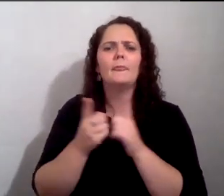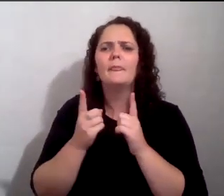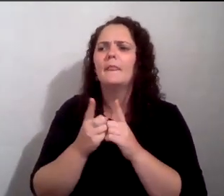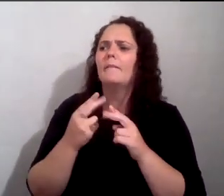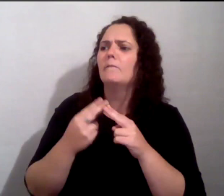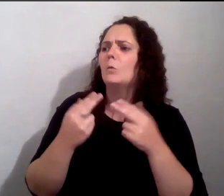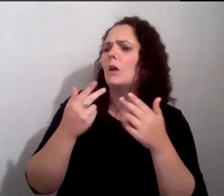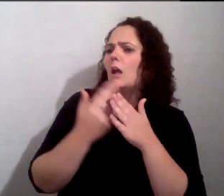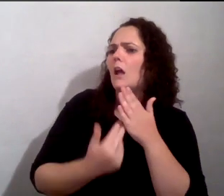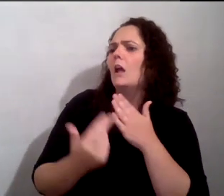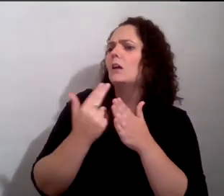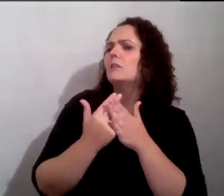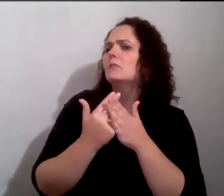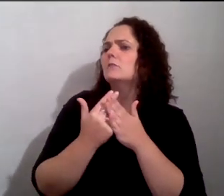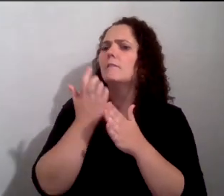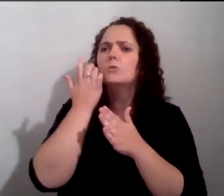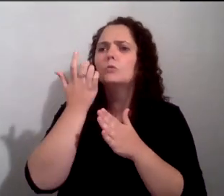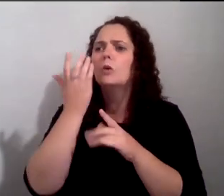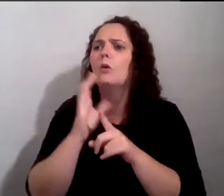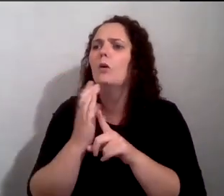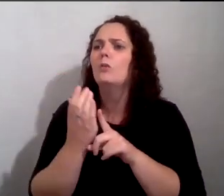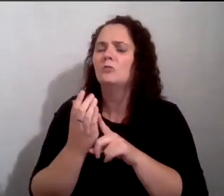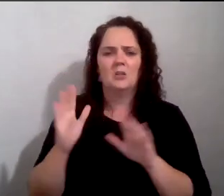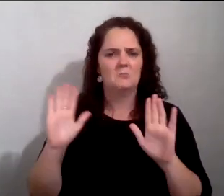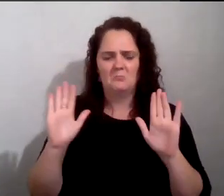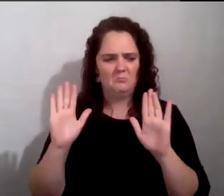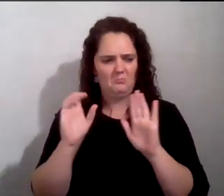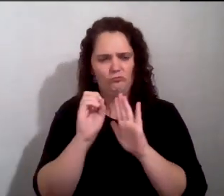are no longer needed to govern or guide future cultural expression.